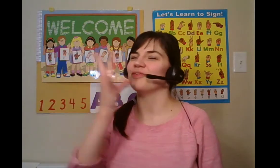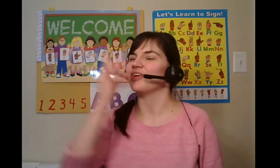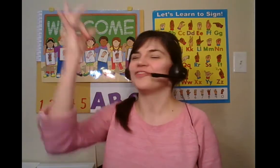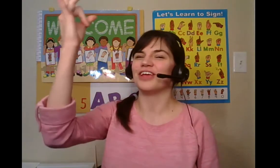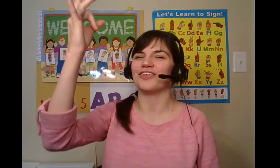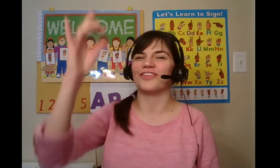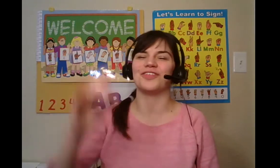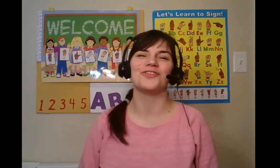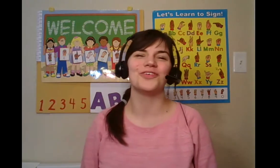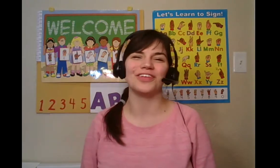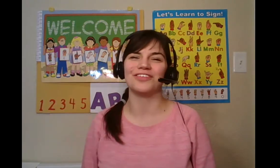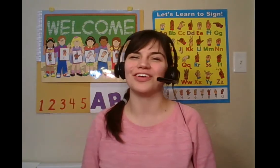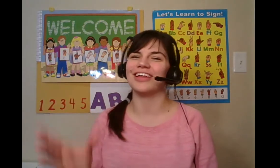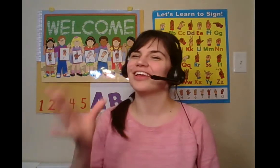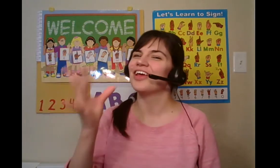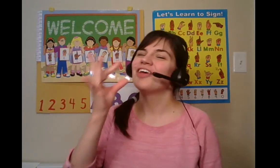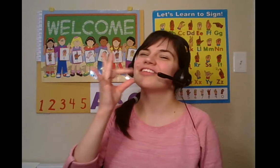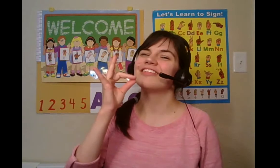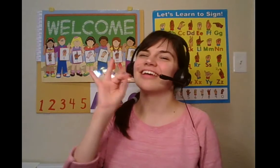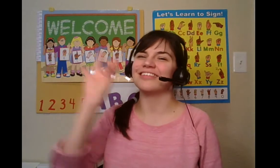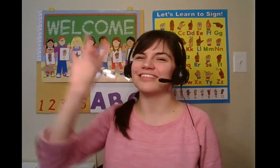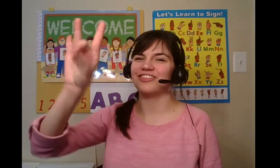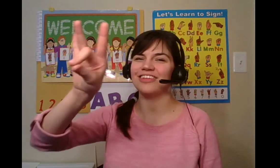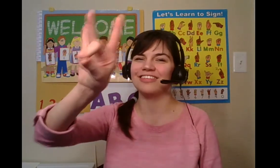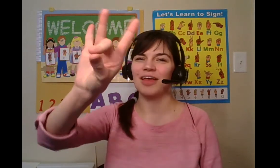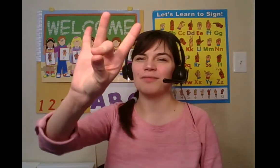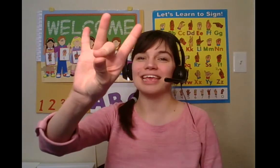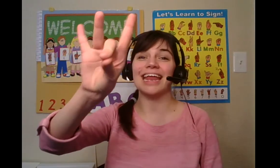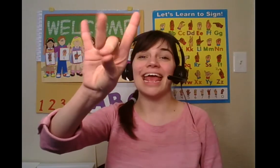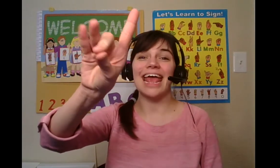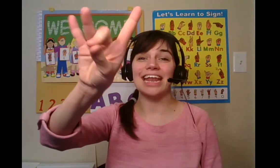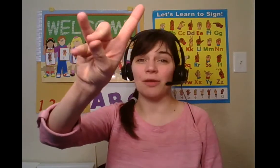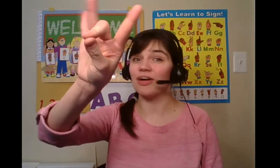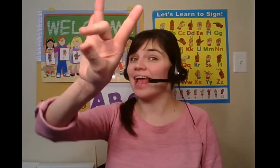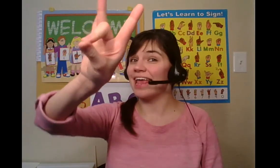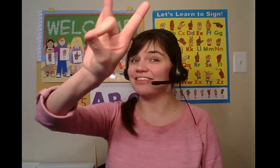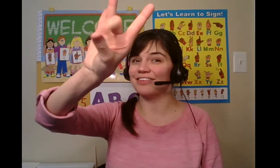their fingers if the food is good. To sign delicious, make it number eight with